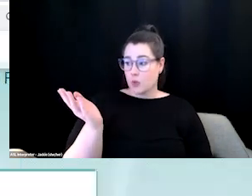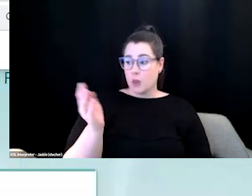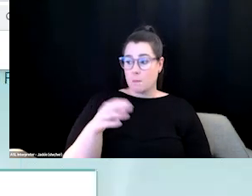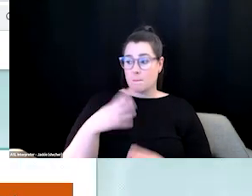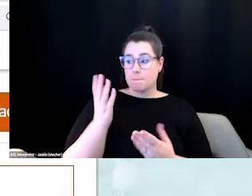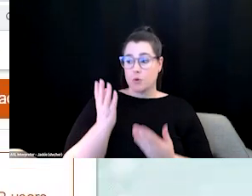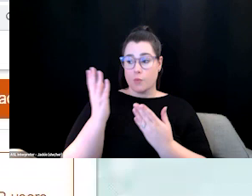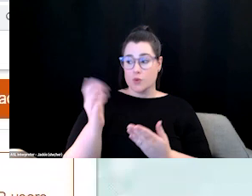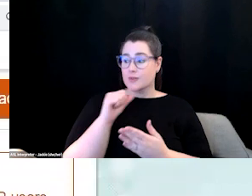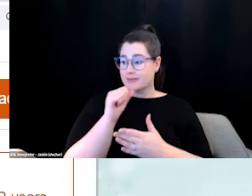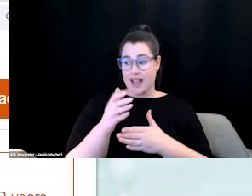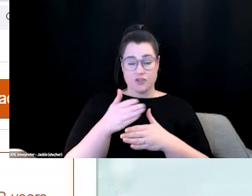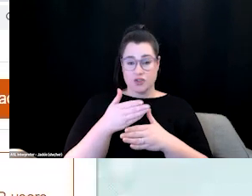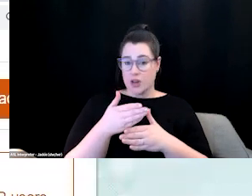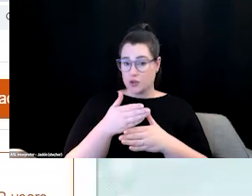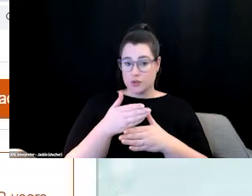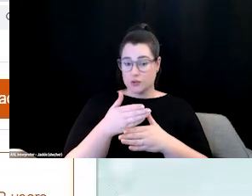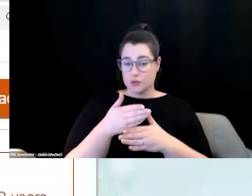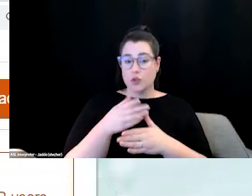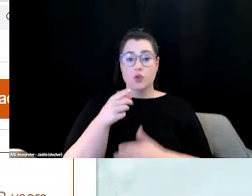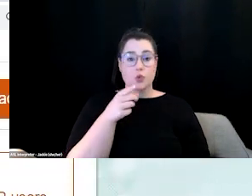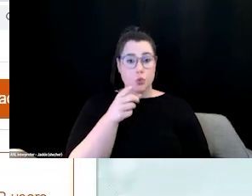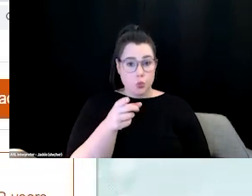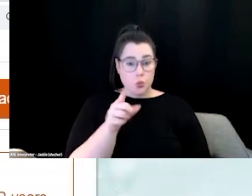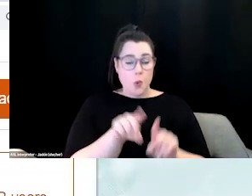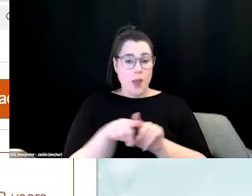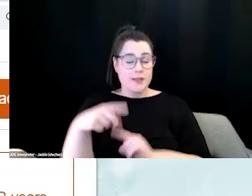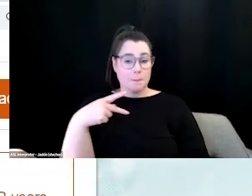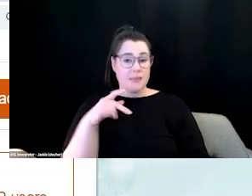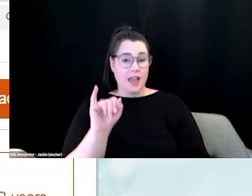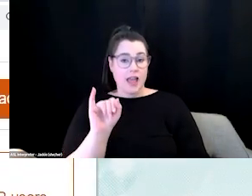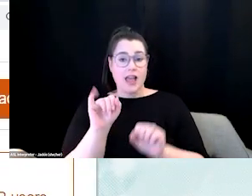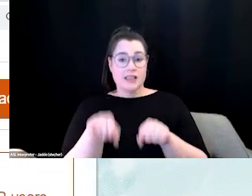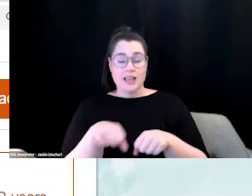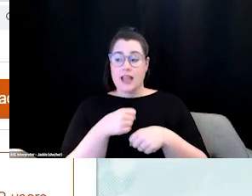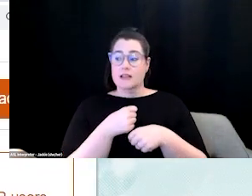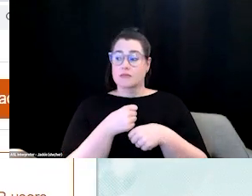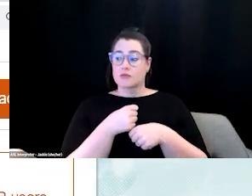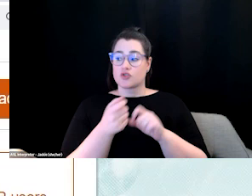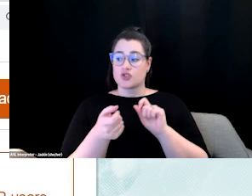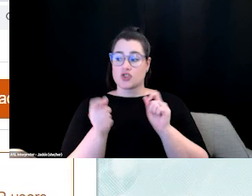Make this a little bigger. You, as the PI, can select View Only Access or Edit Access.